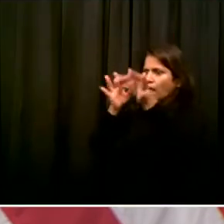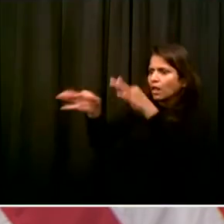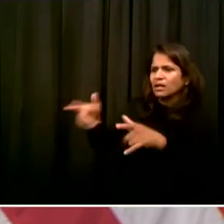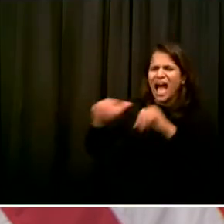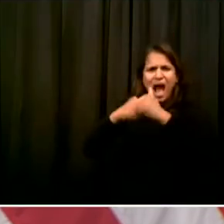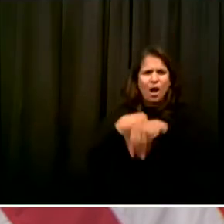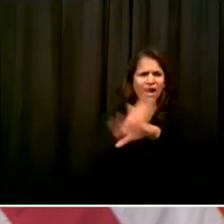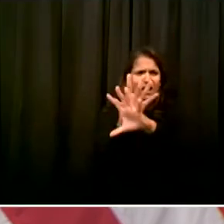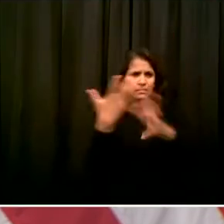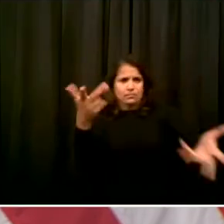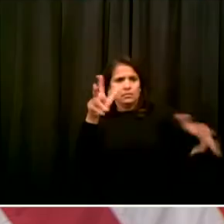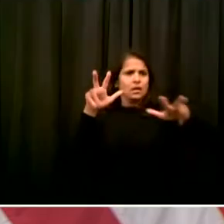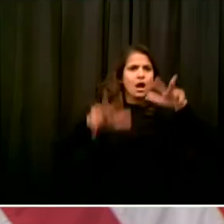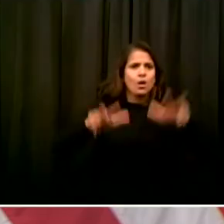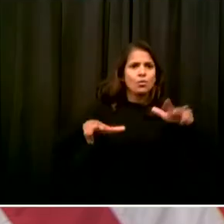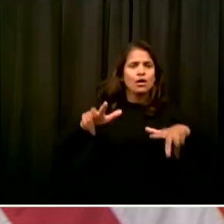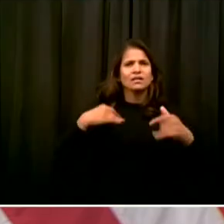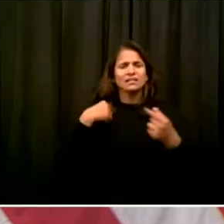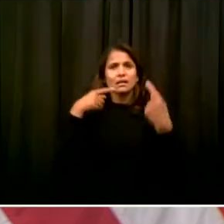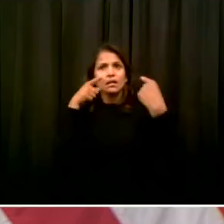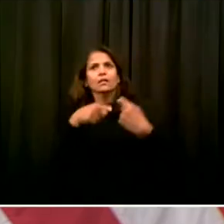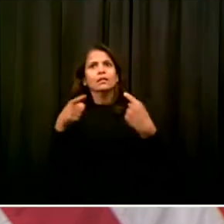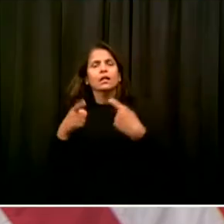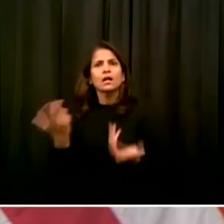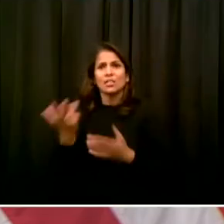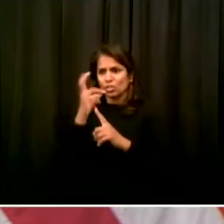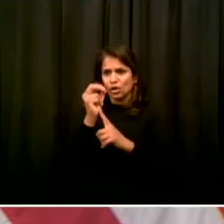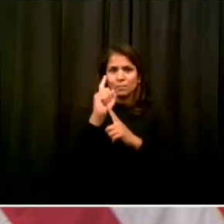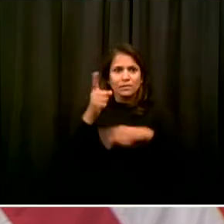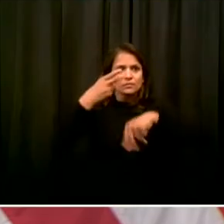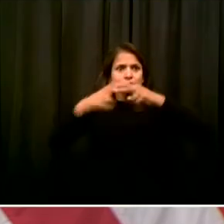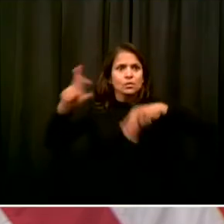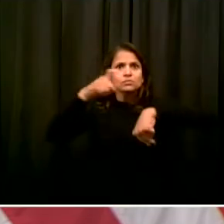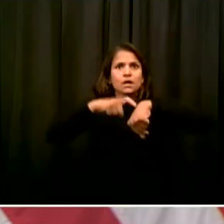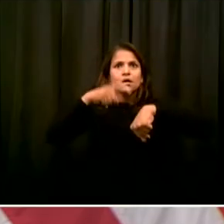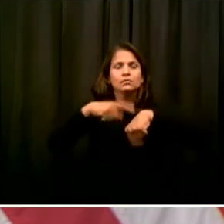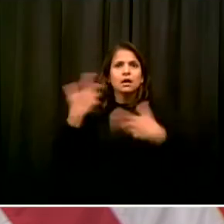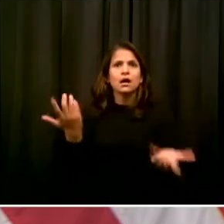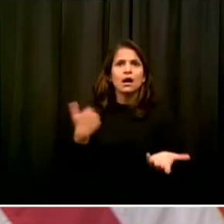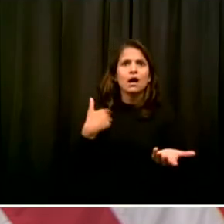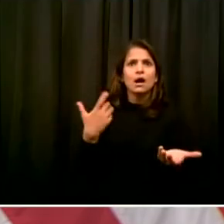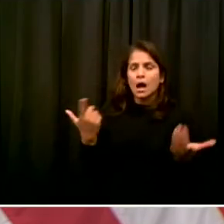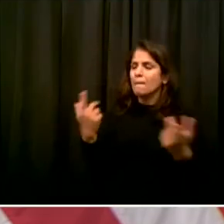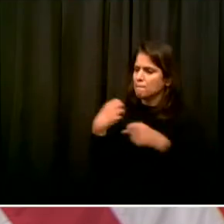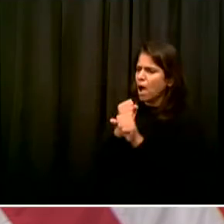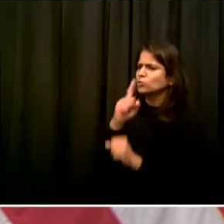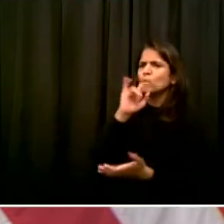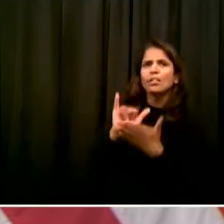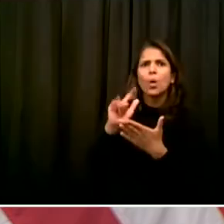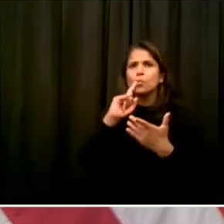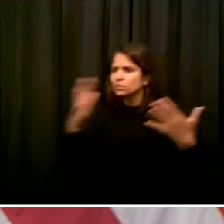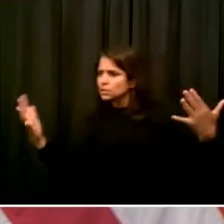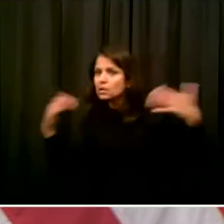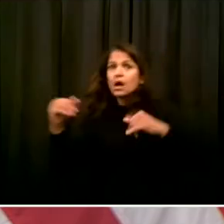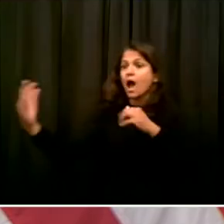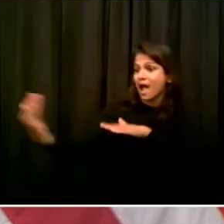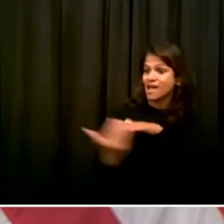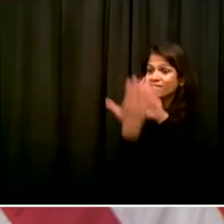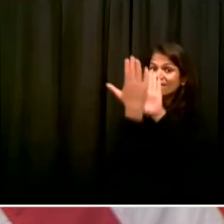TEACHING RO, W HAVE SPOKEN THERE WILL BE A 30